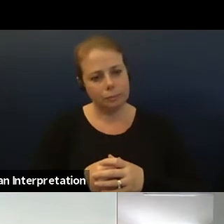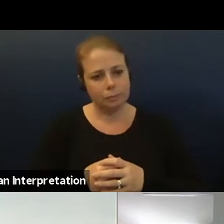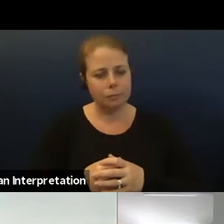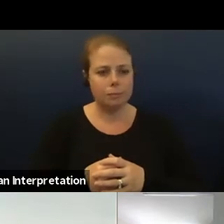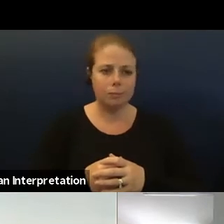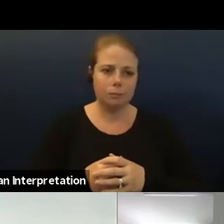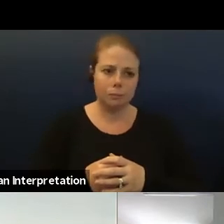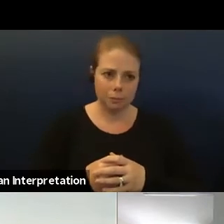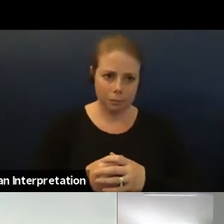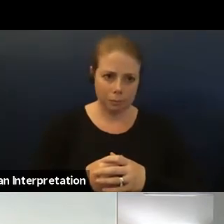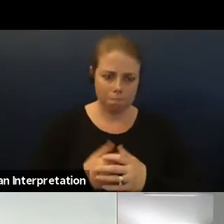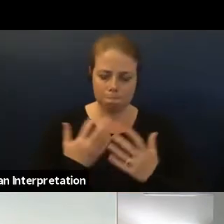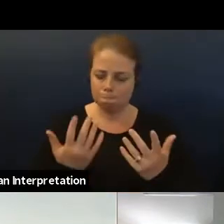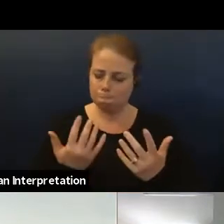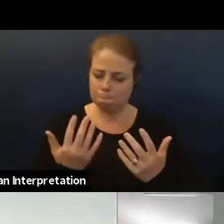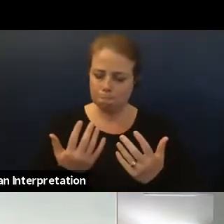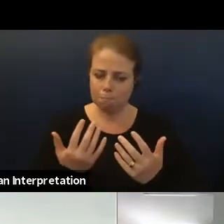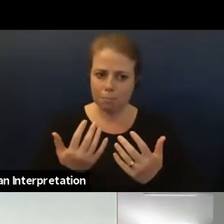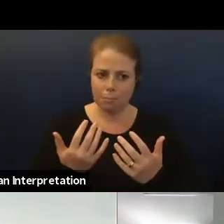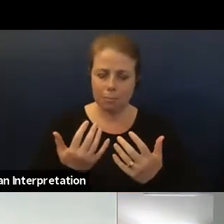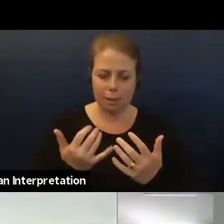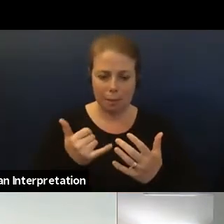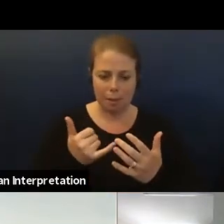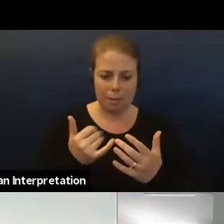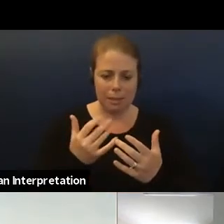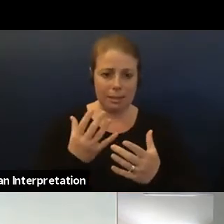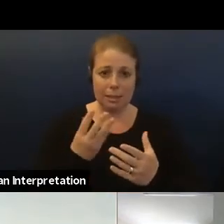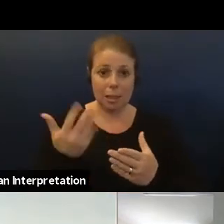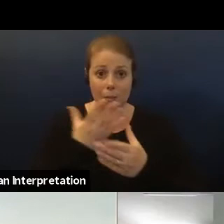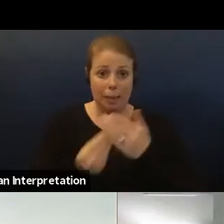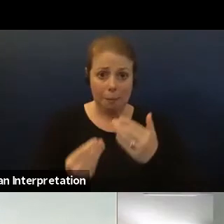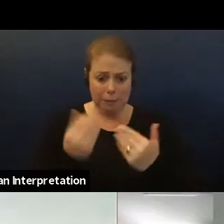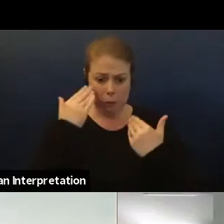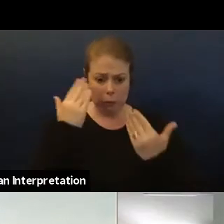you don't know. It was a wonderful experience to be in the room because the peers represented